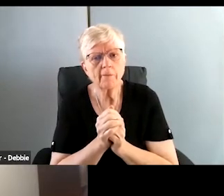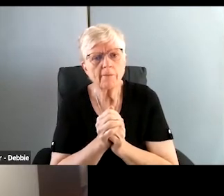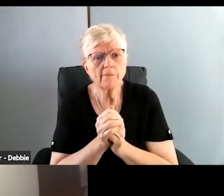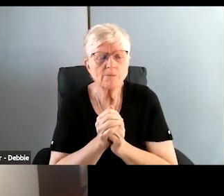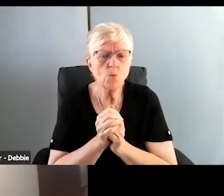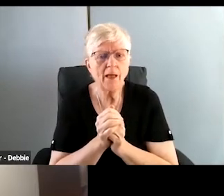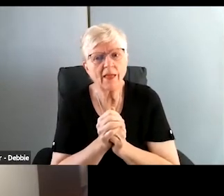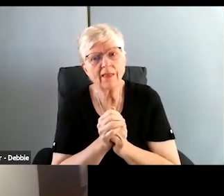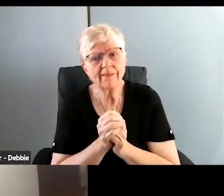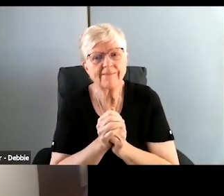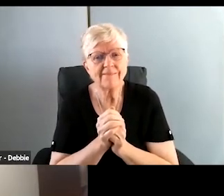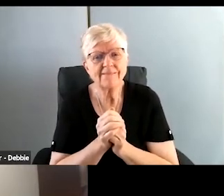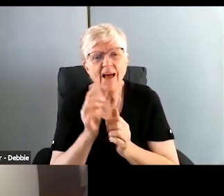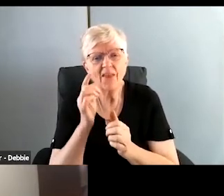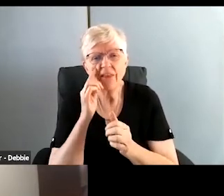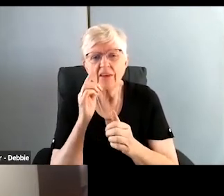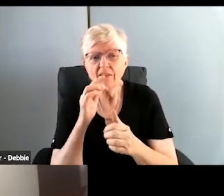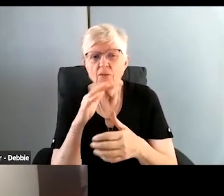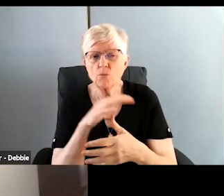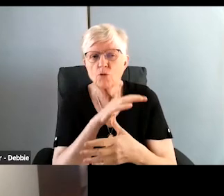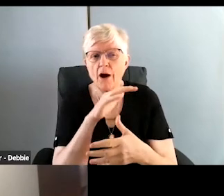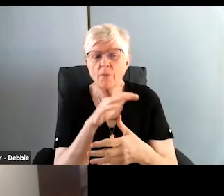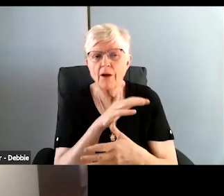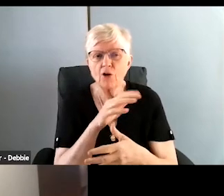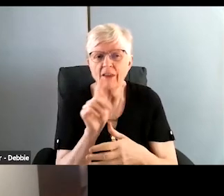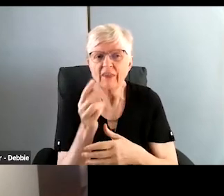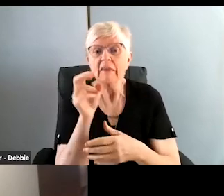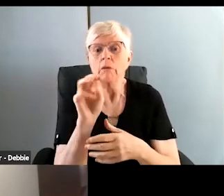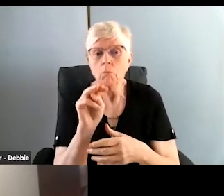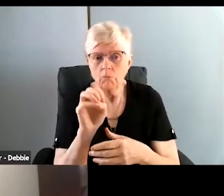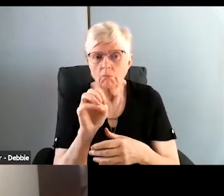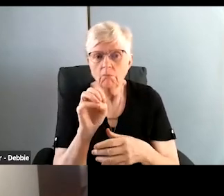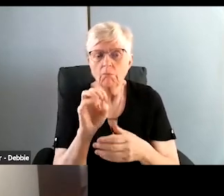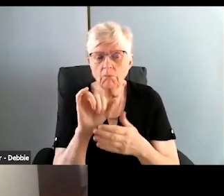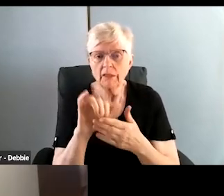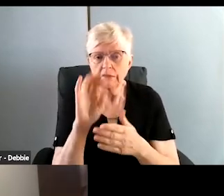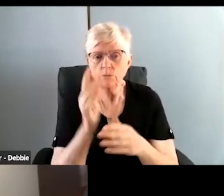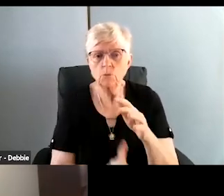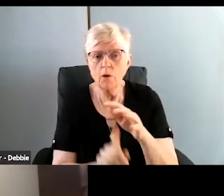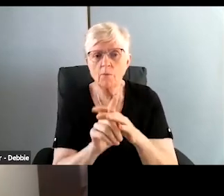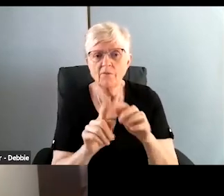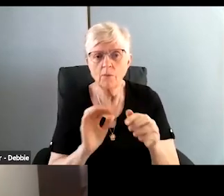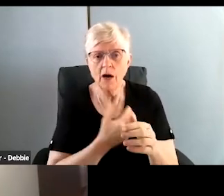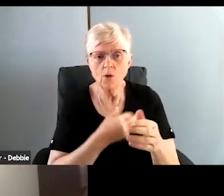WELL, I THINK THE PRIMARY THEME THAT EMERGE WELL, I THINK THE PRIMARY THEME THAT EMERGED FROM OUR ED FROM OUR RESULTS CAN REALLY RESULTS CAN REALLY BE REFLECTED IN THE QUOTE AT THE BOTTOM.